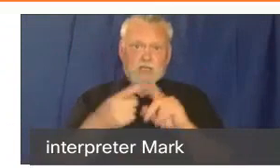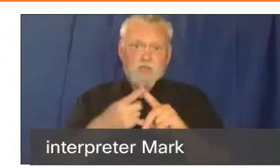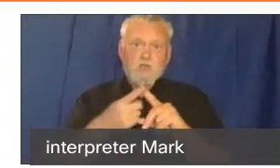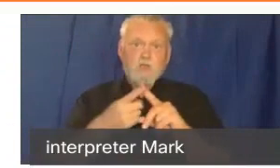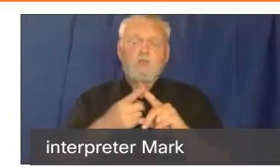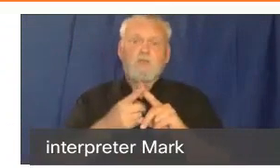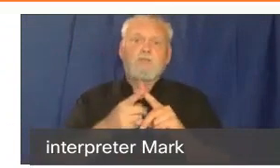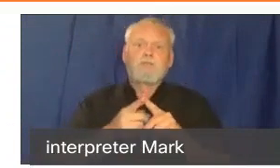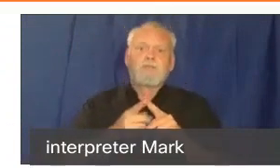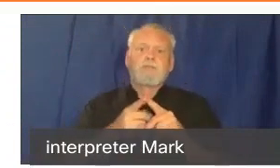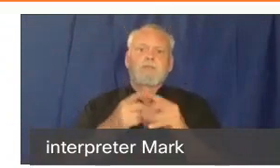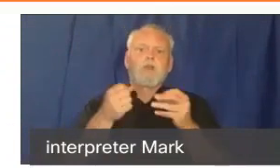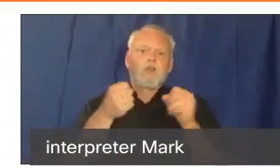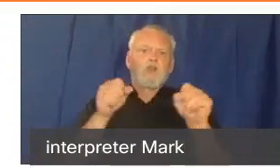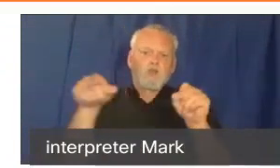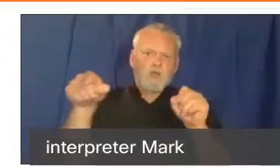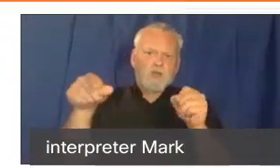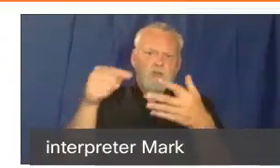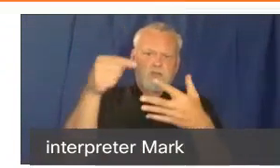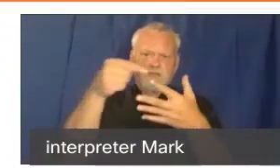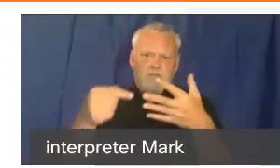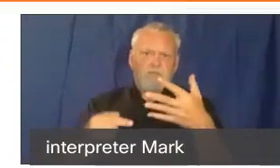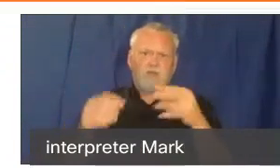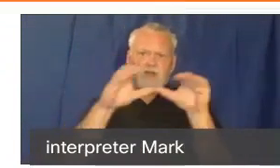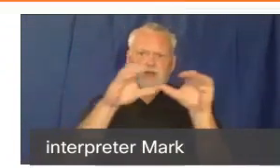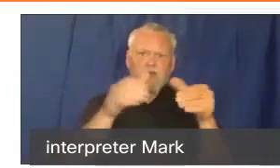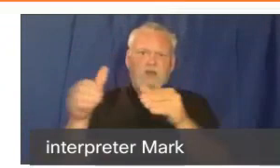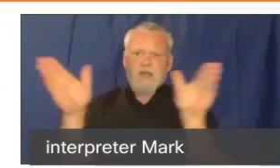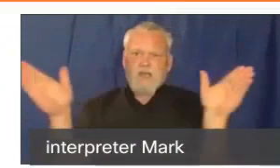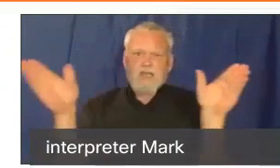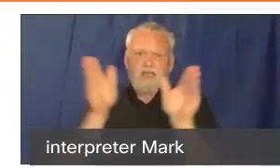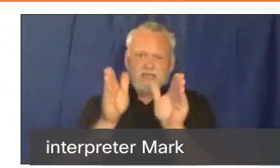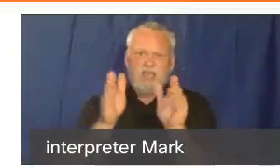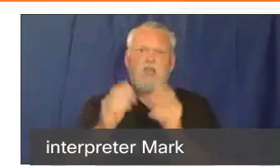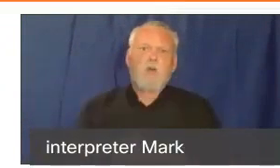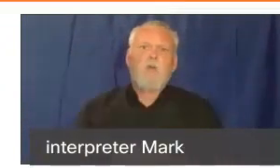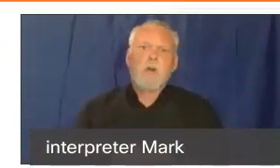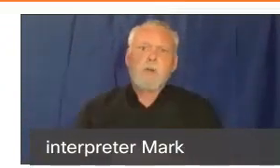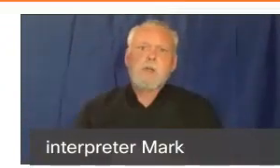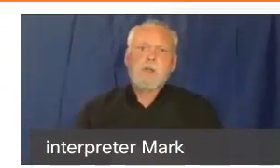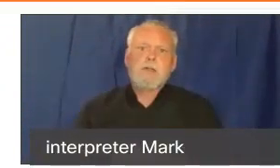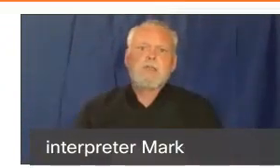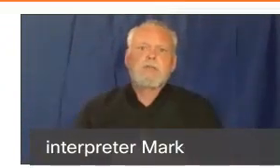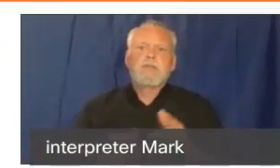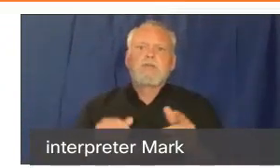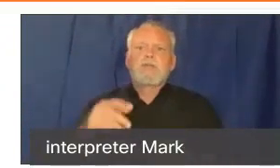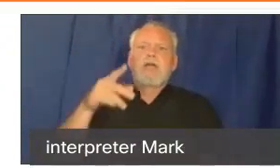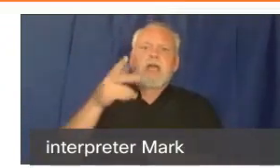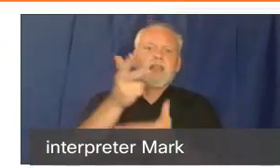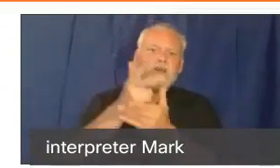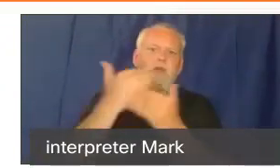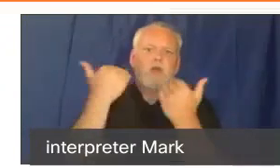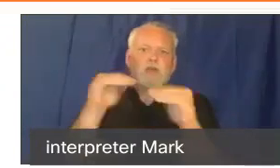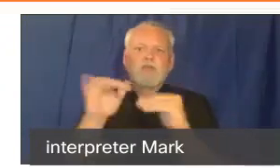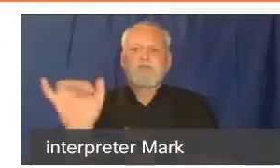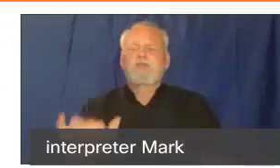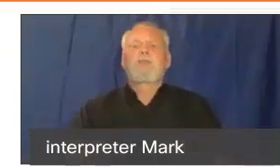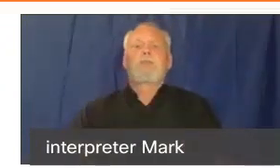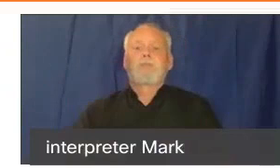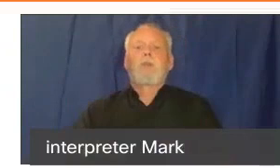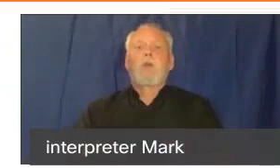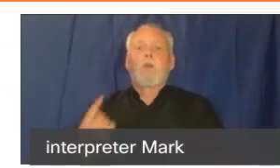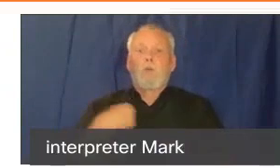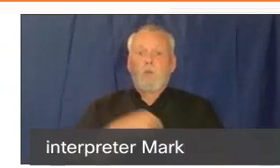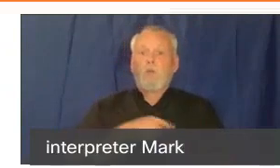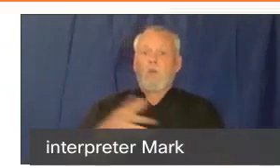The streets that you are classified as as narrow, and just like the Parker restrictions as well we do take those comments into account.